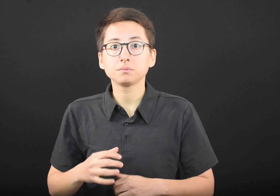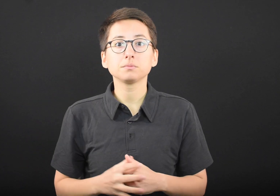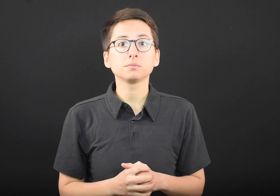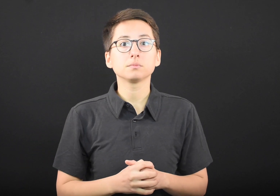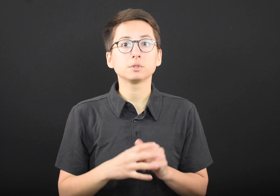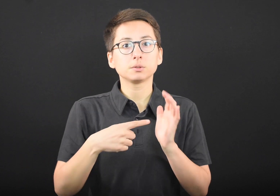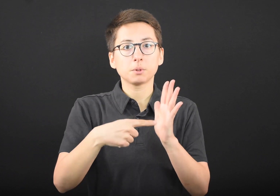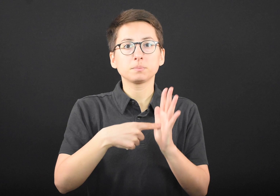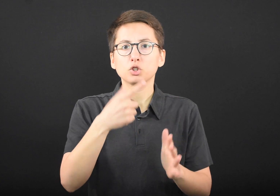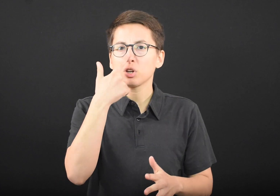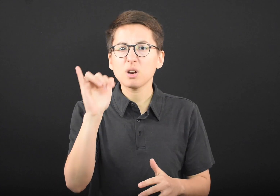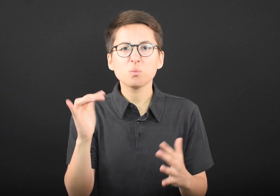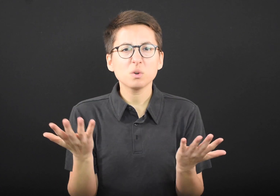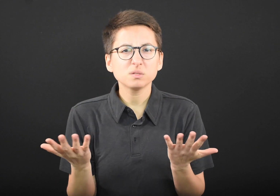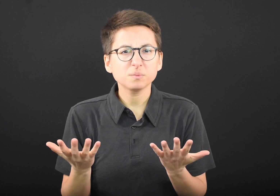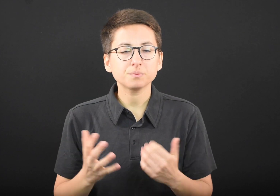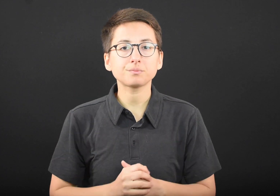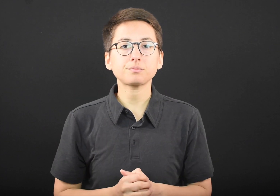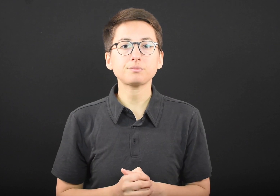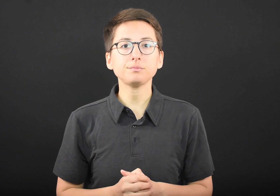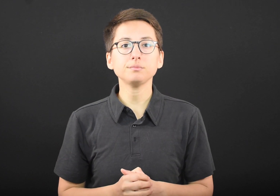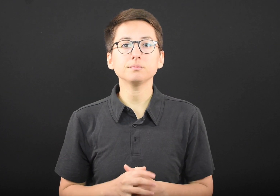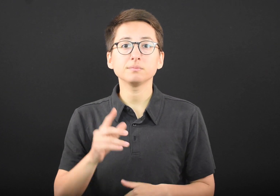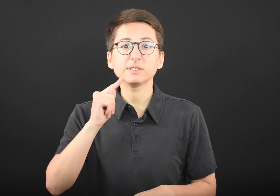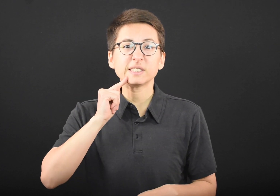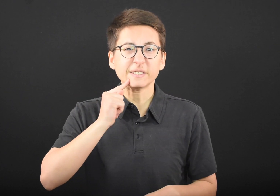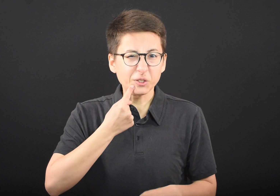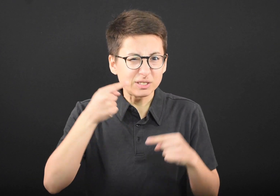and include: o Severe headache